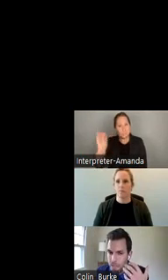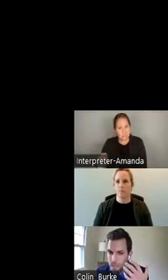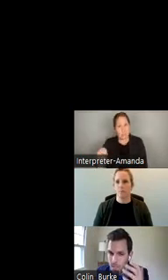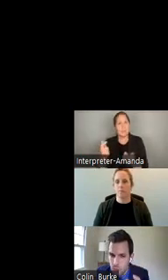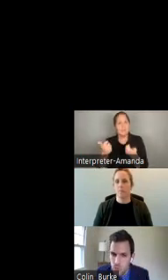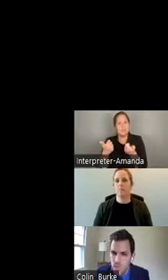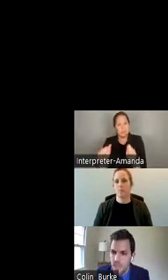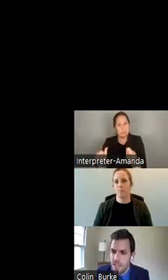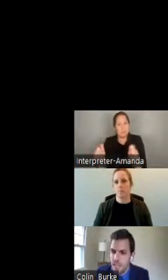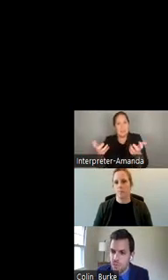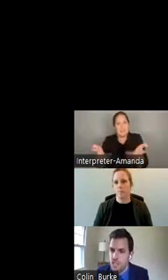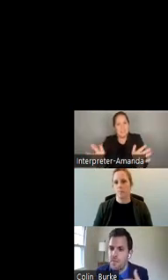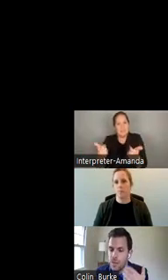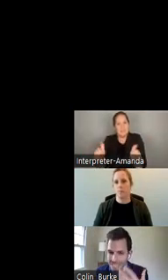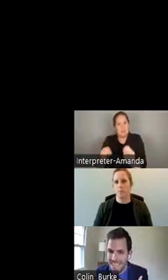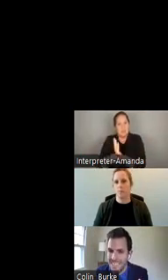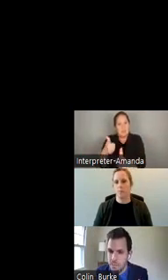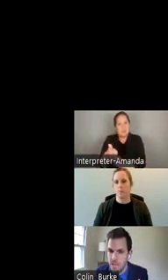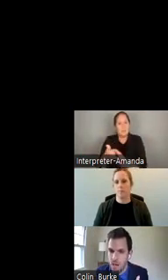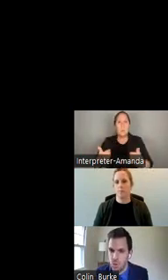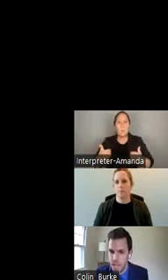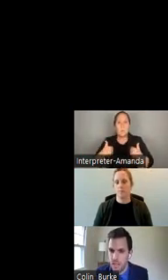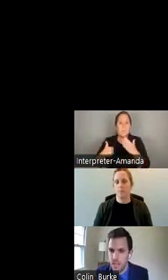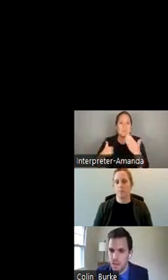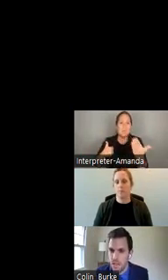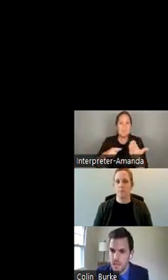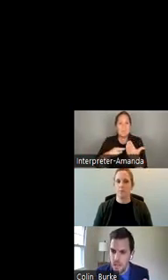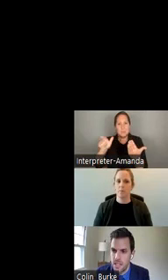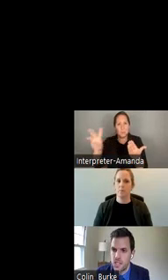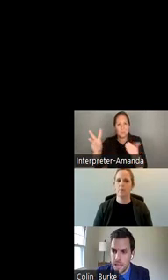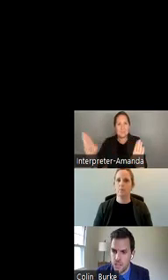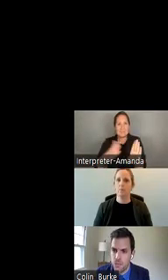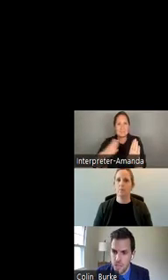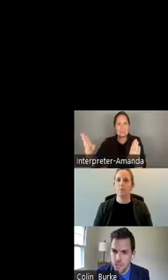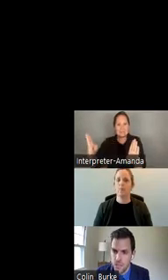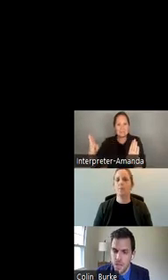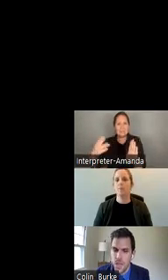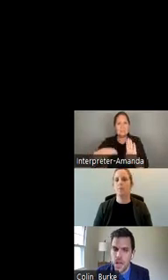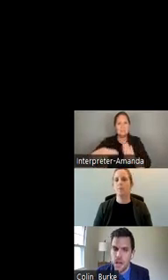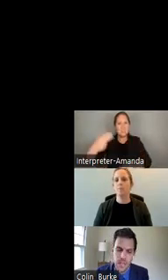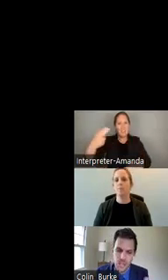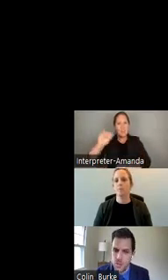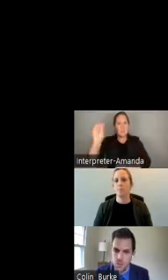um used in this age range has about a 10 times higher mortality rate than age-matched peers in a